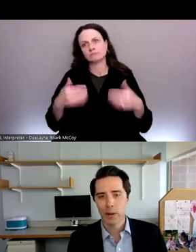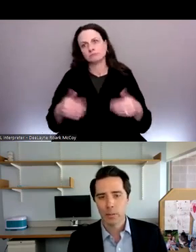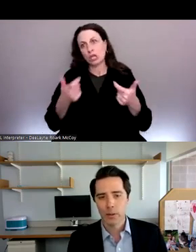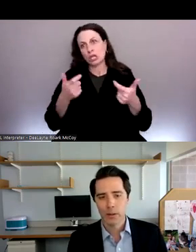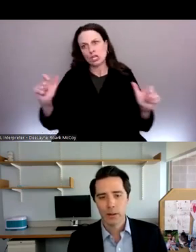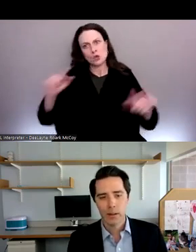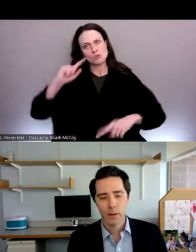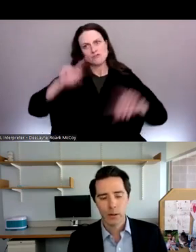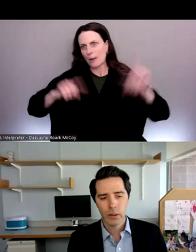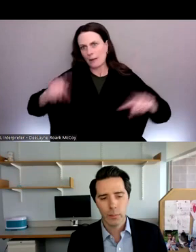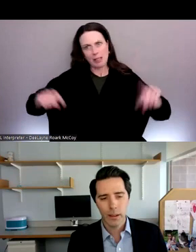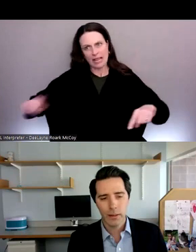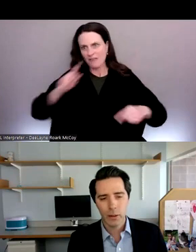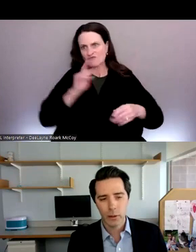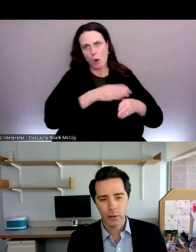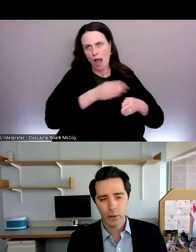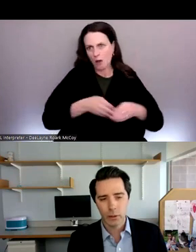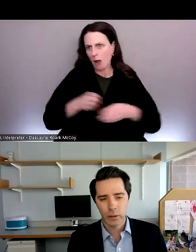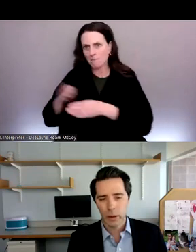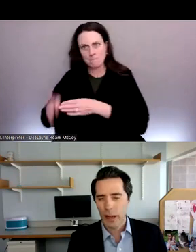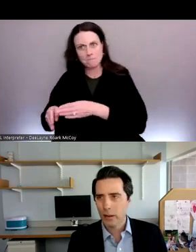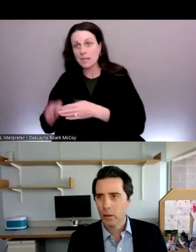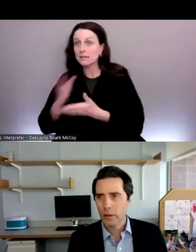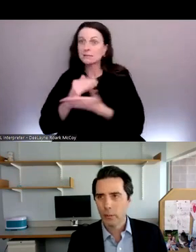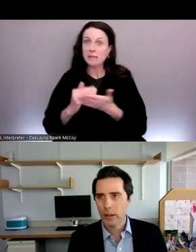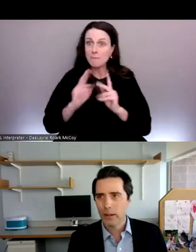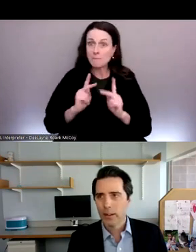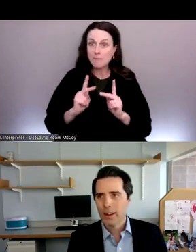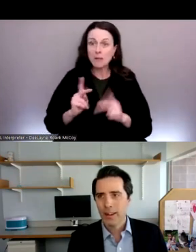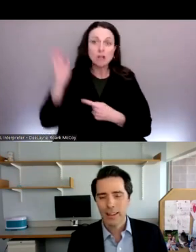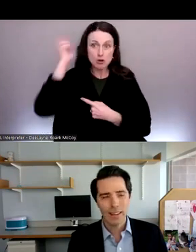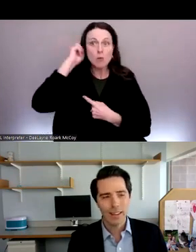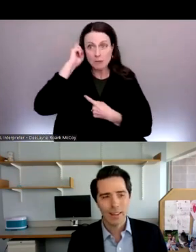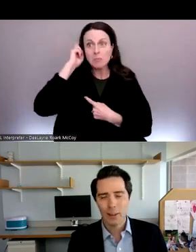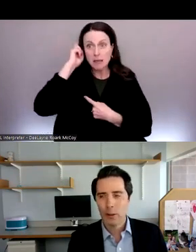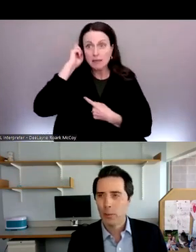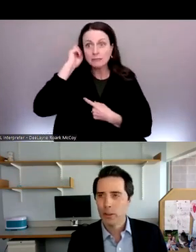outcomes so there's some individuals who